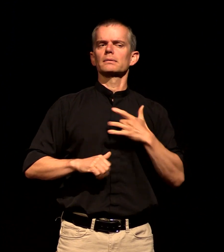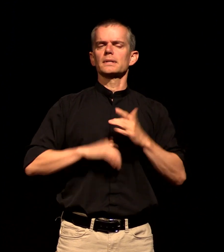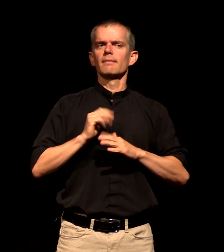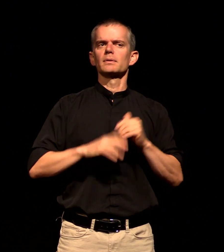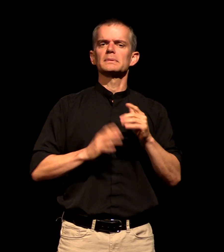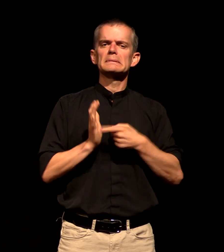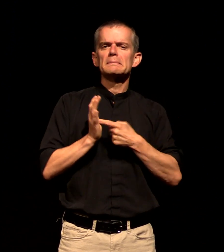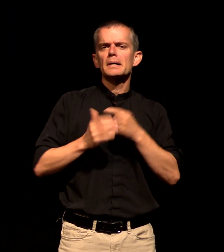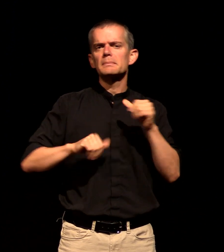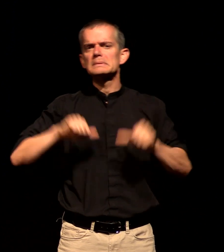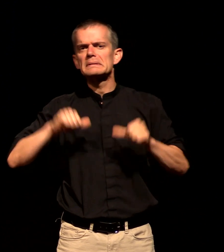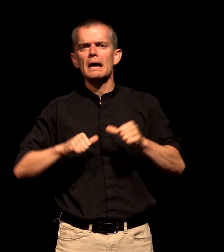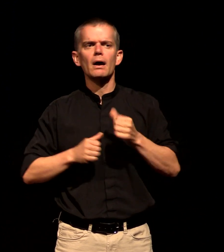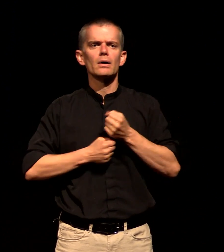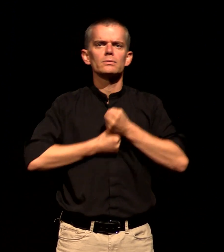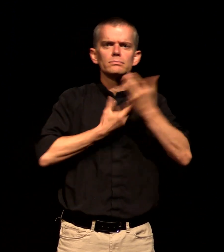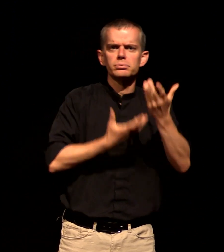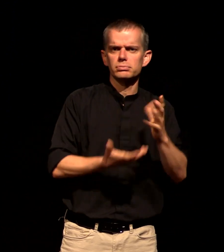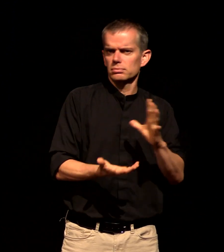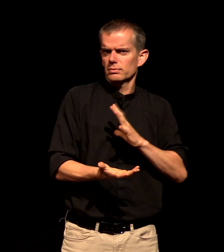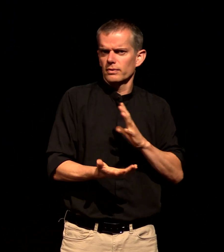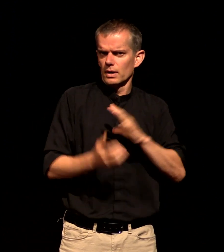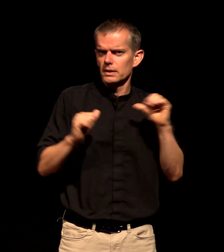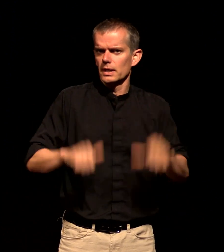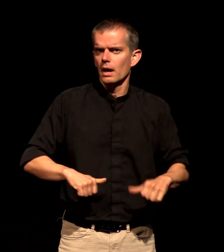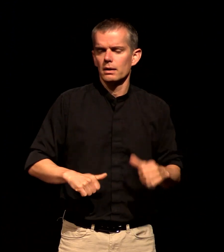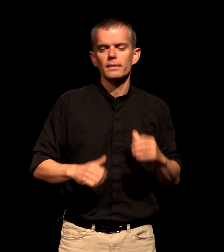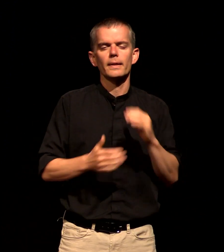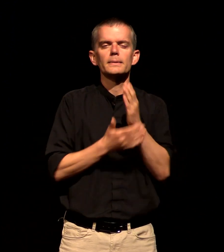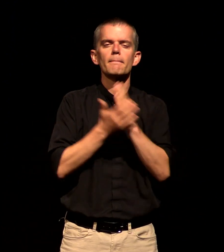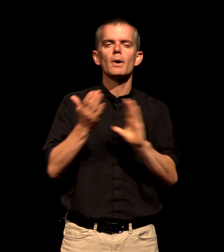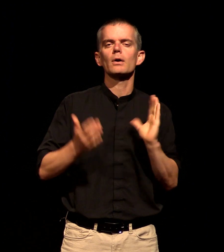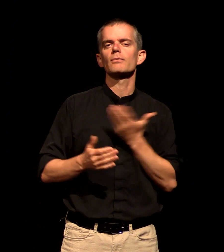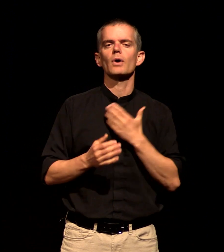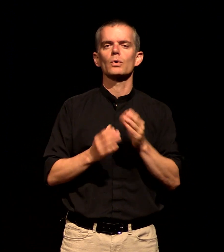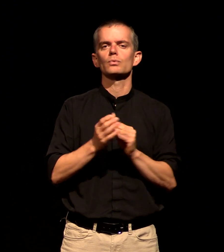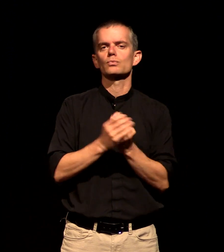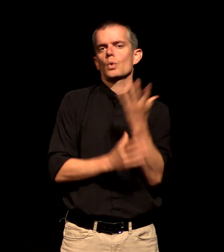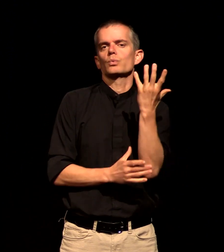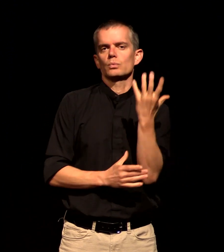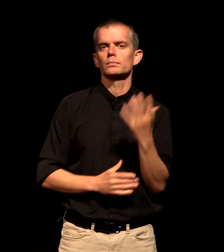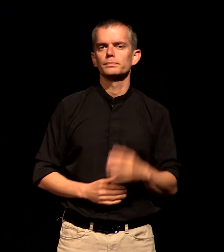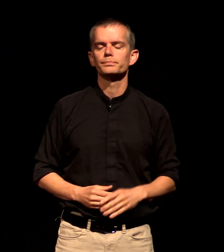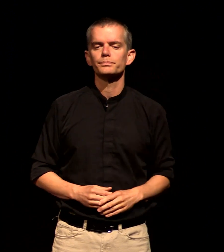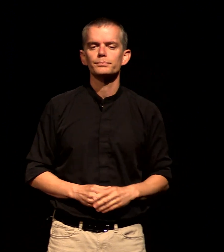are part of the soul's growth. So, I'd like to make a couple of